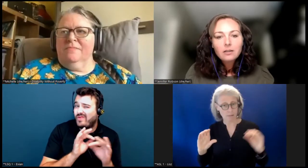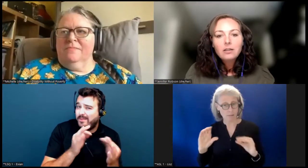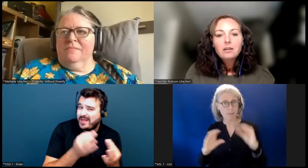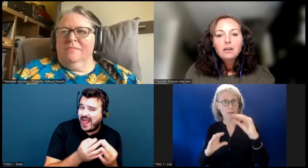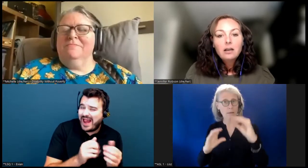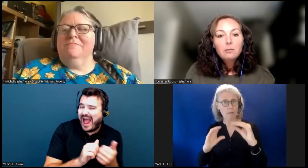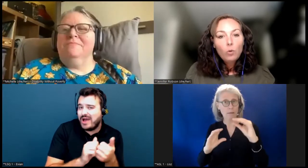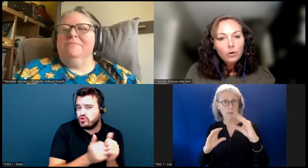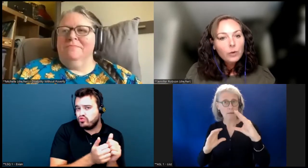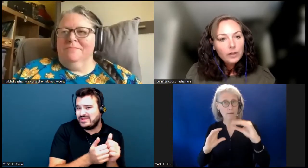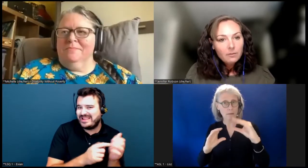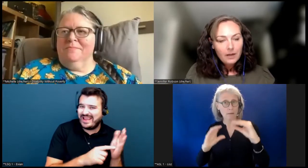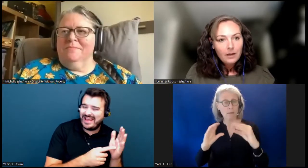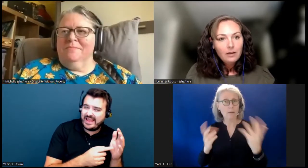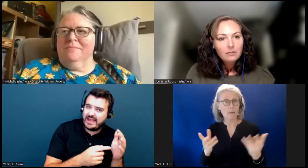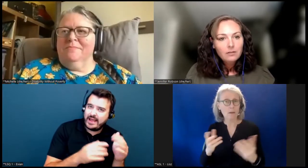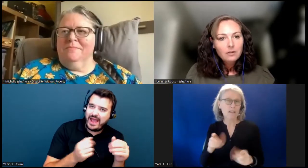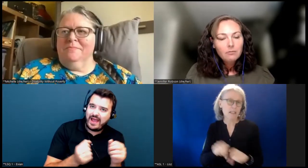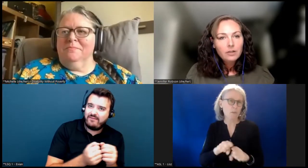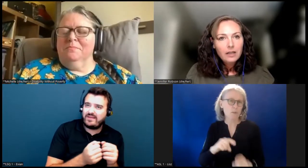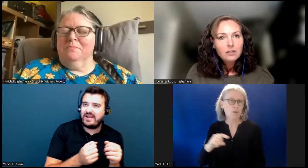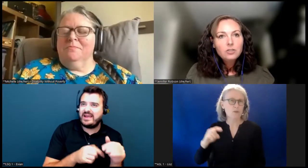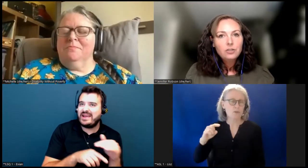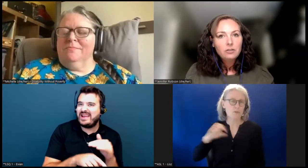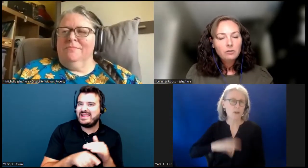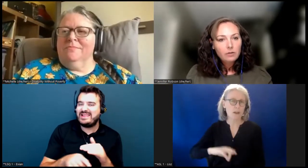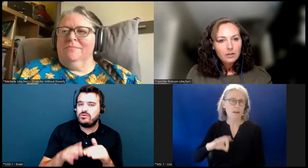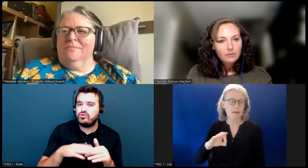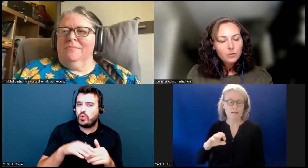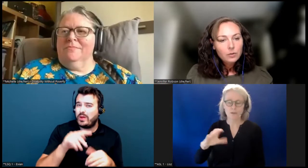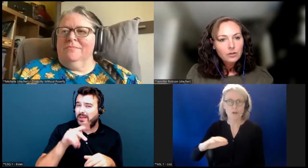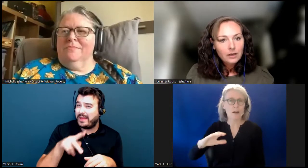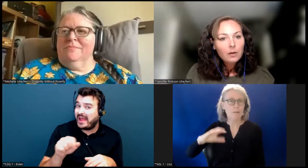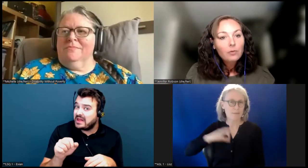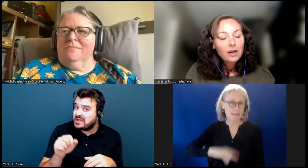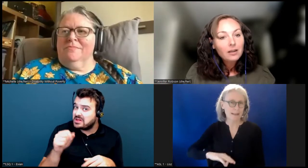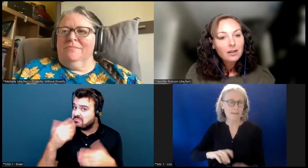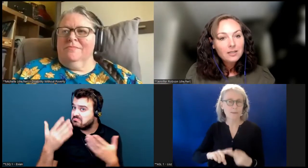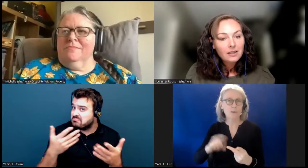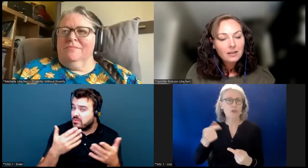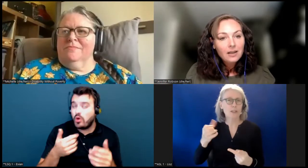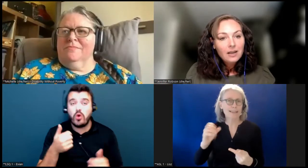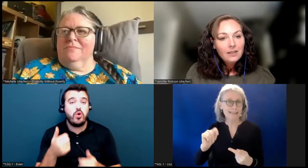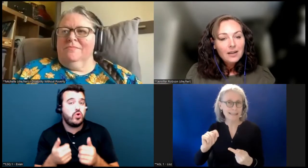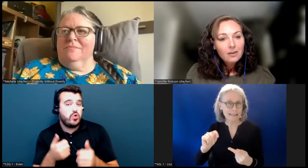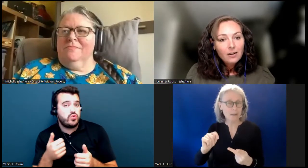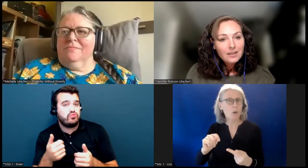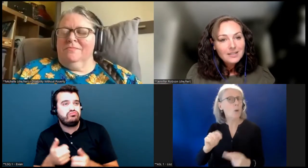GST CREDIT OR WILL IT BE RELATED TO INDIVIDUAL INCOME AND RECOGNIZING THAT IT IS INDIVIDUALS,